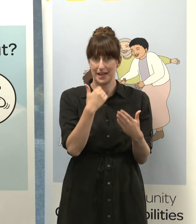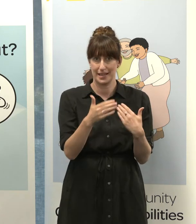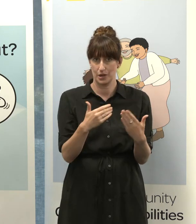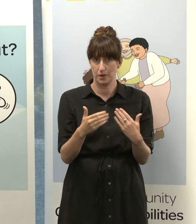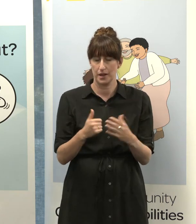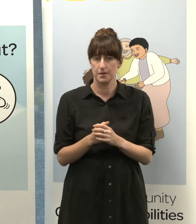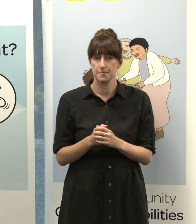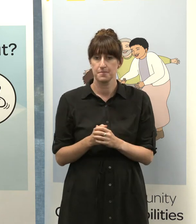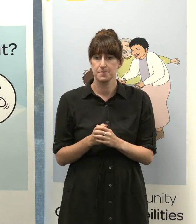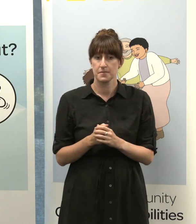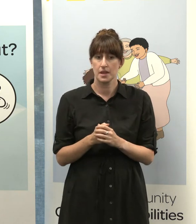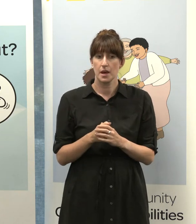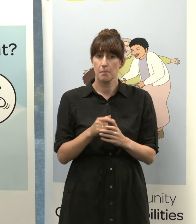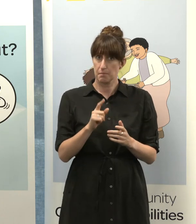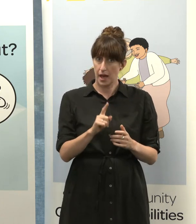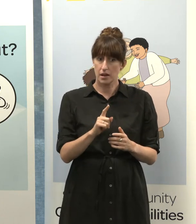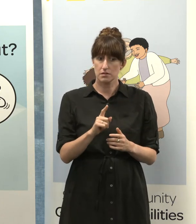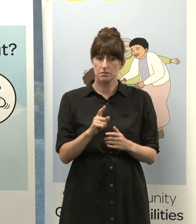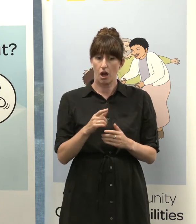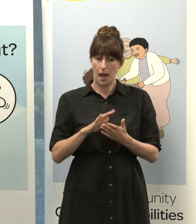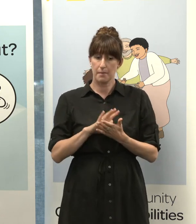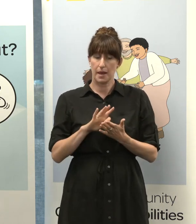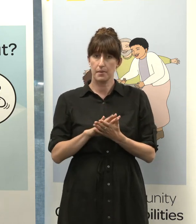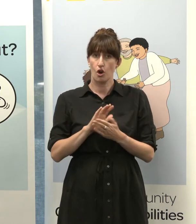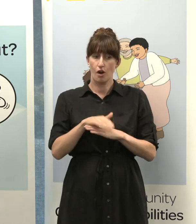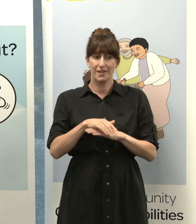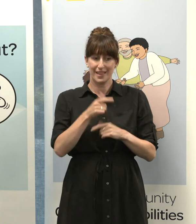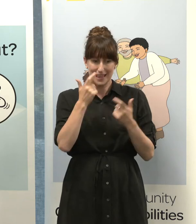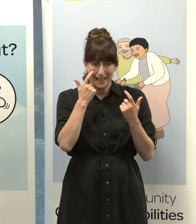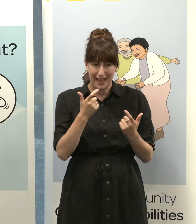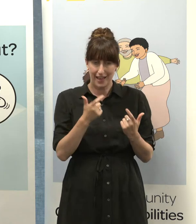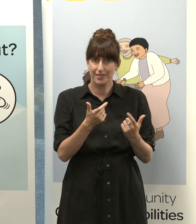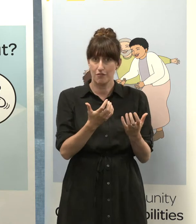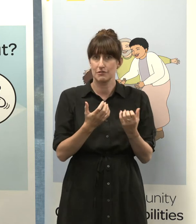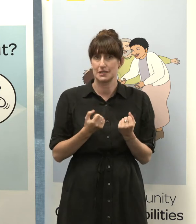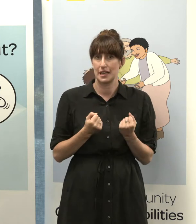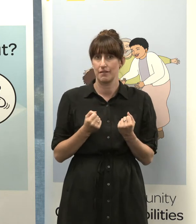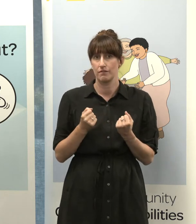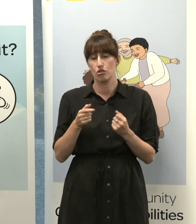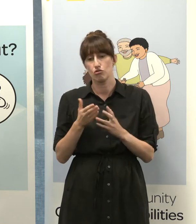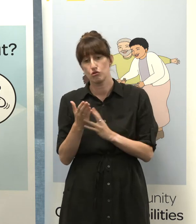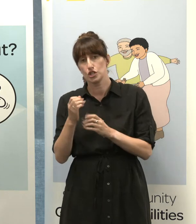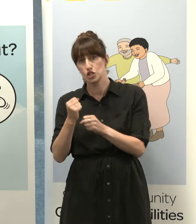have high Maori and Pacific populations. For my part I am happy those